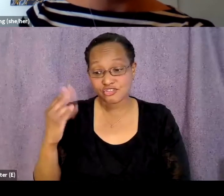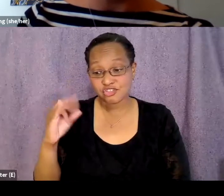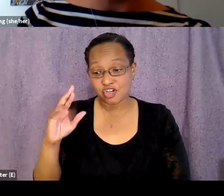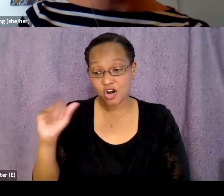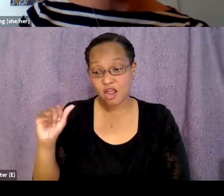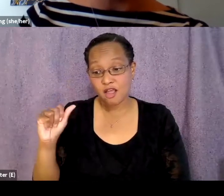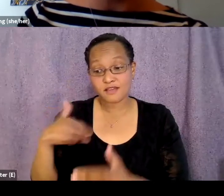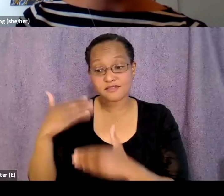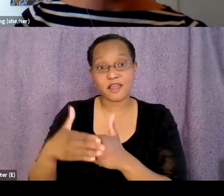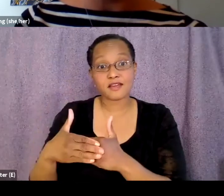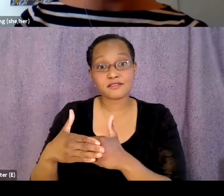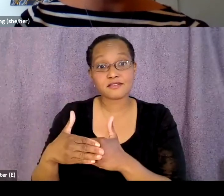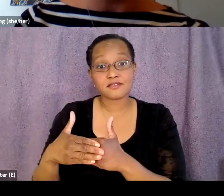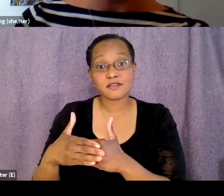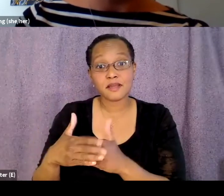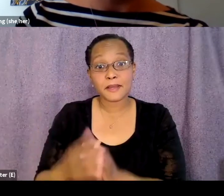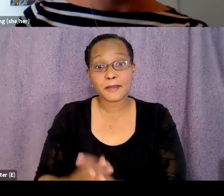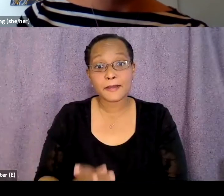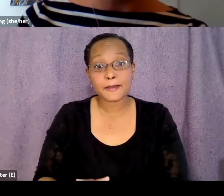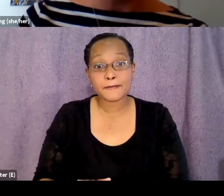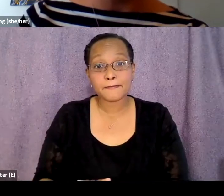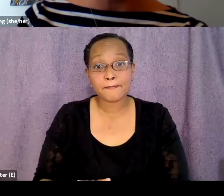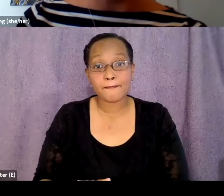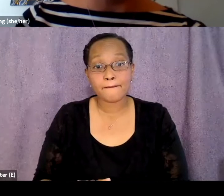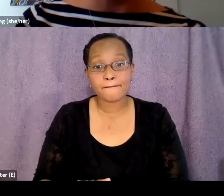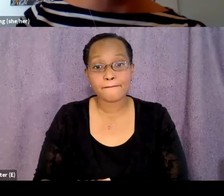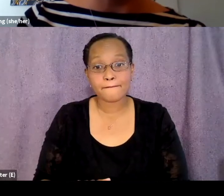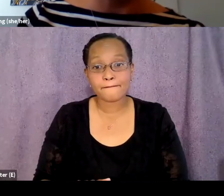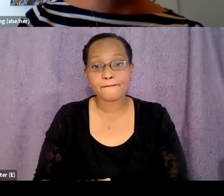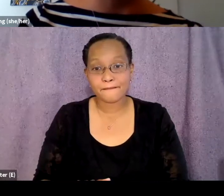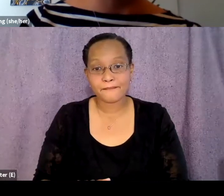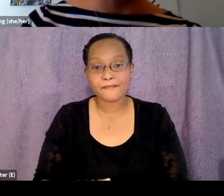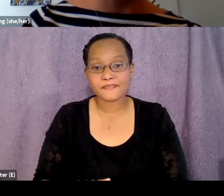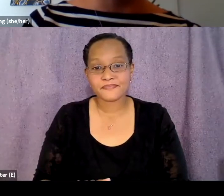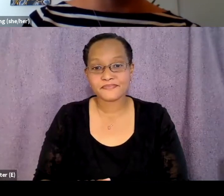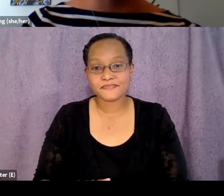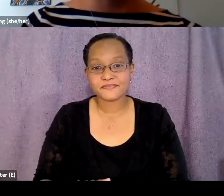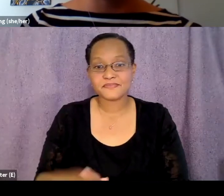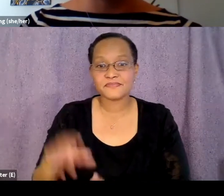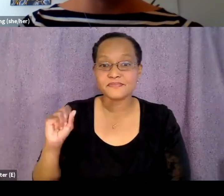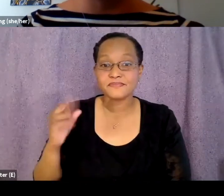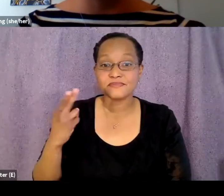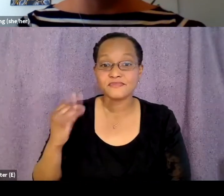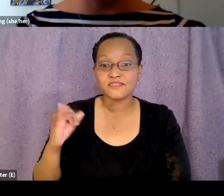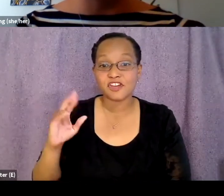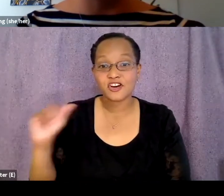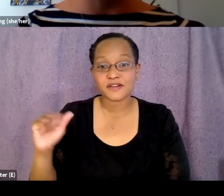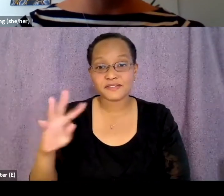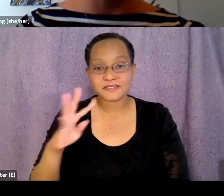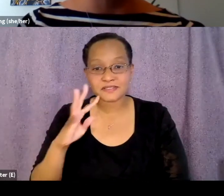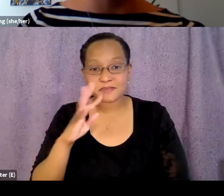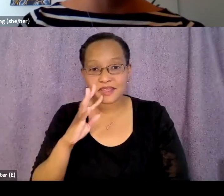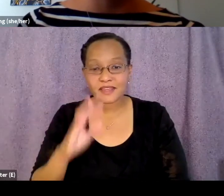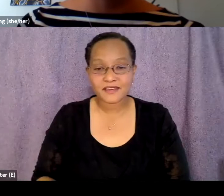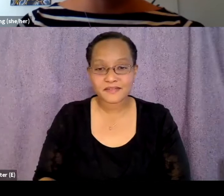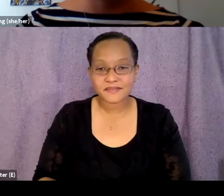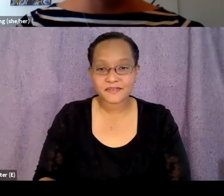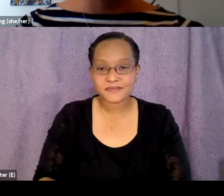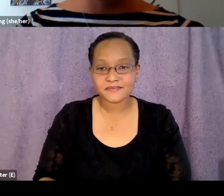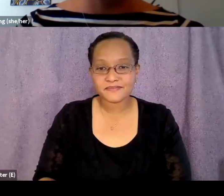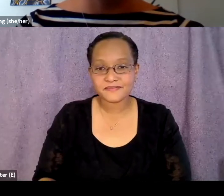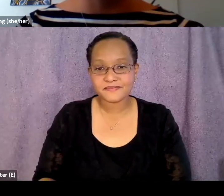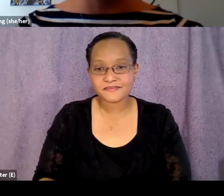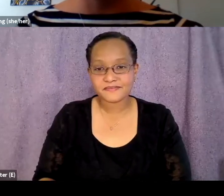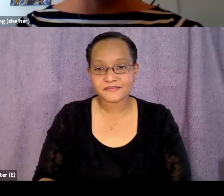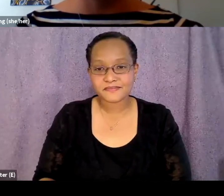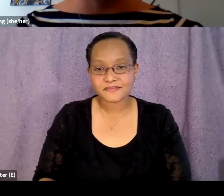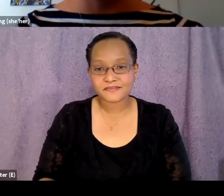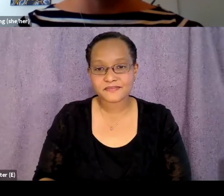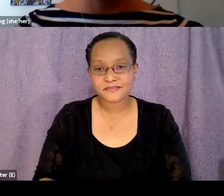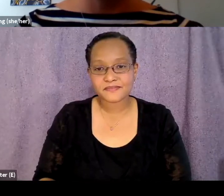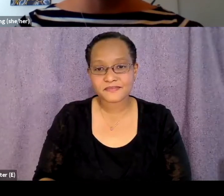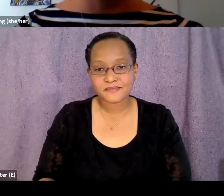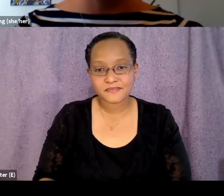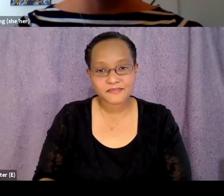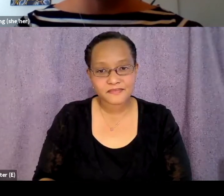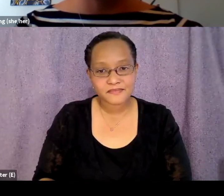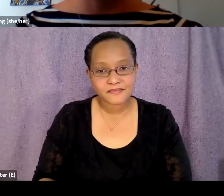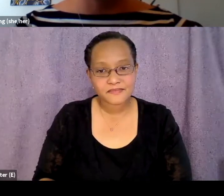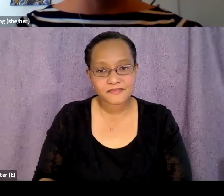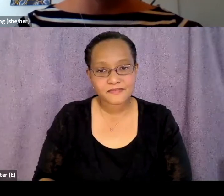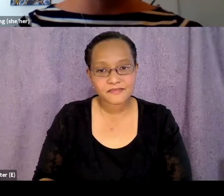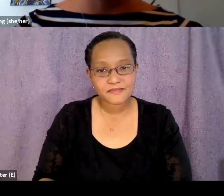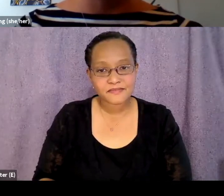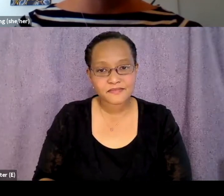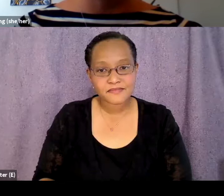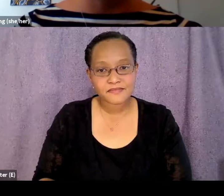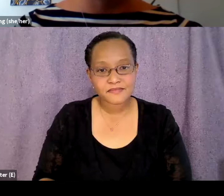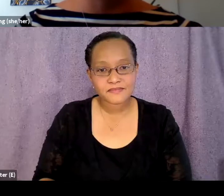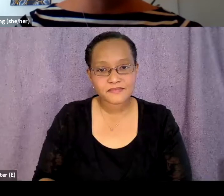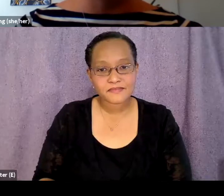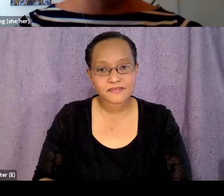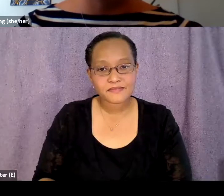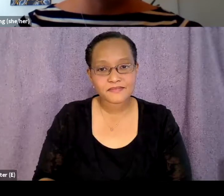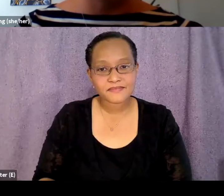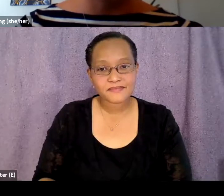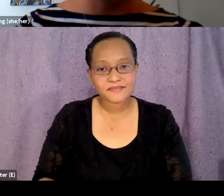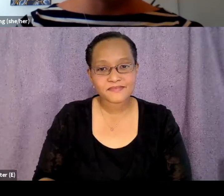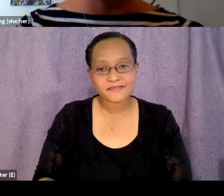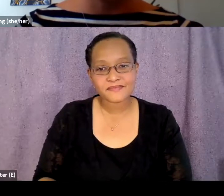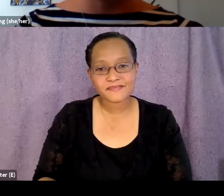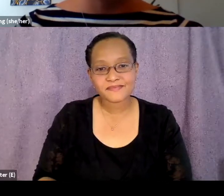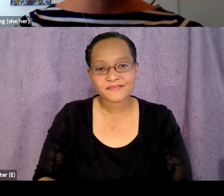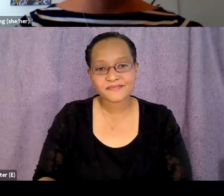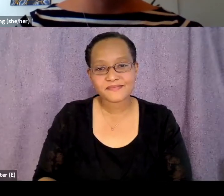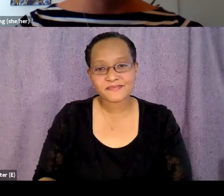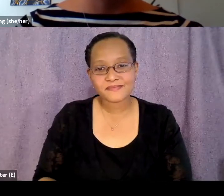Shira Leeder: Hi I will keep my question short and it is a pleasure to be with you today